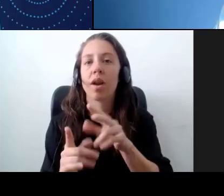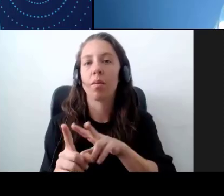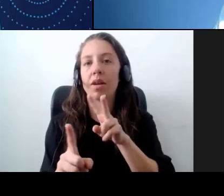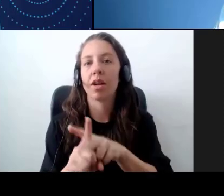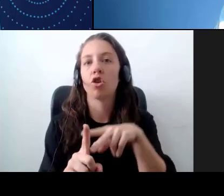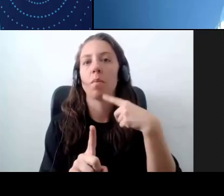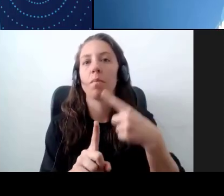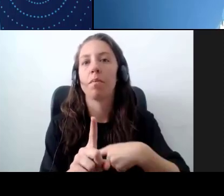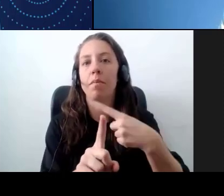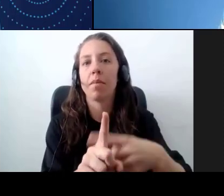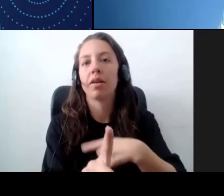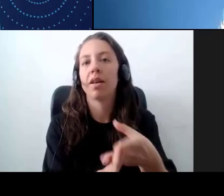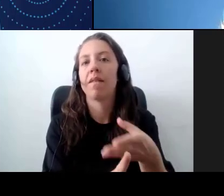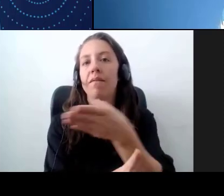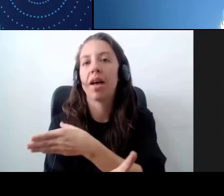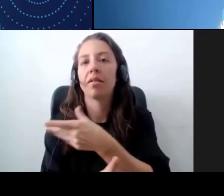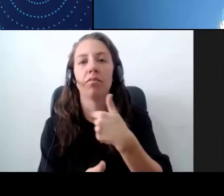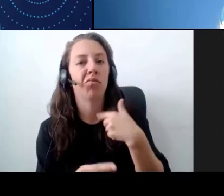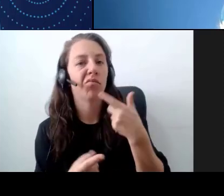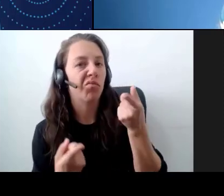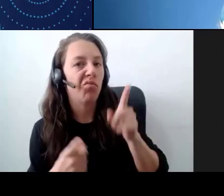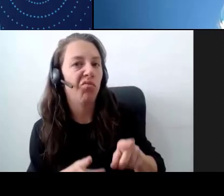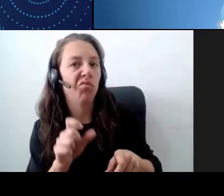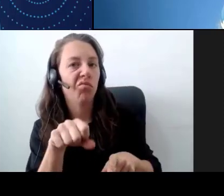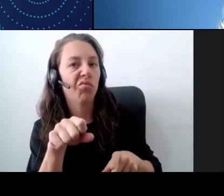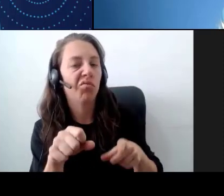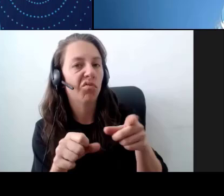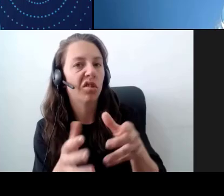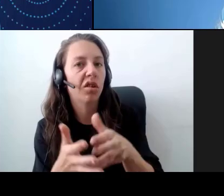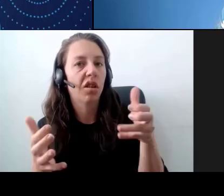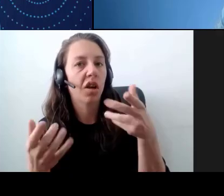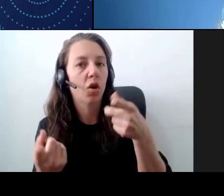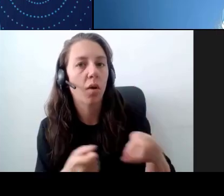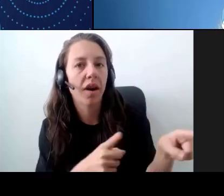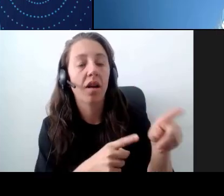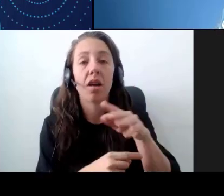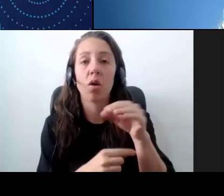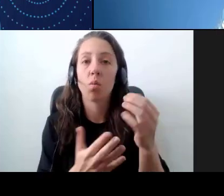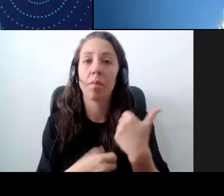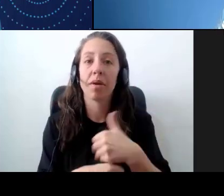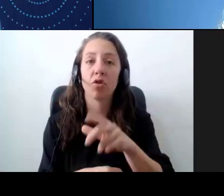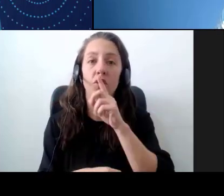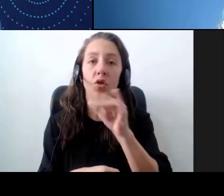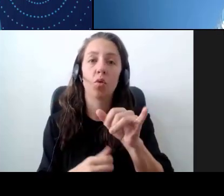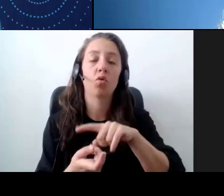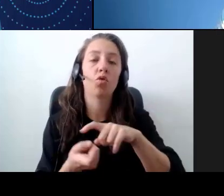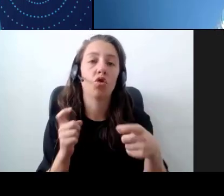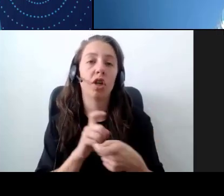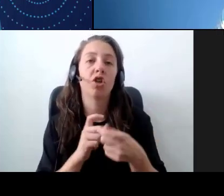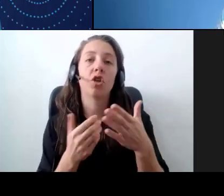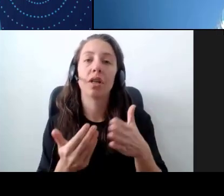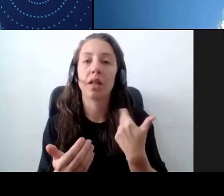Megan Columbus Yeah, I agree, there's a lot happening, and we want to make the changes as easy as possible for the community to understand and plan for.